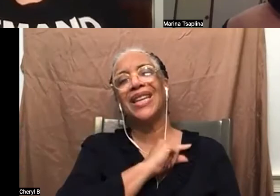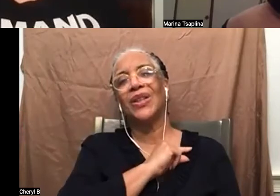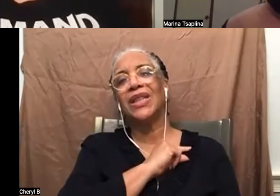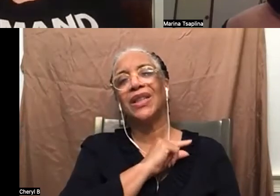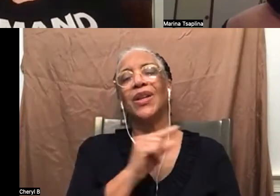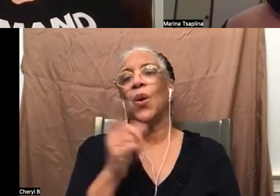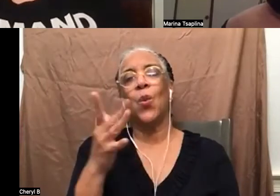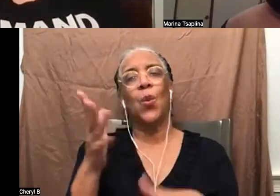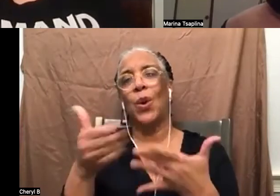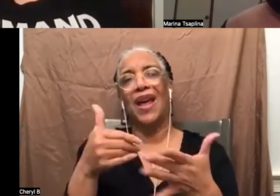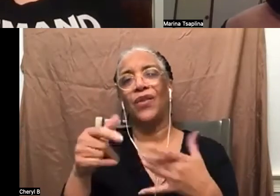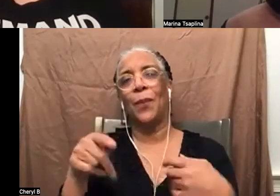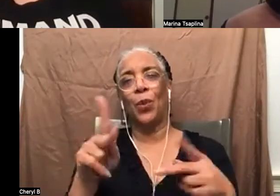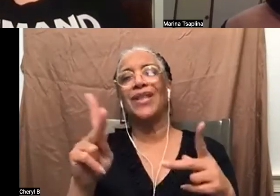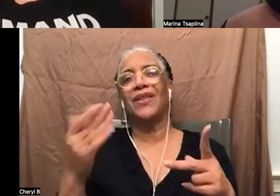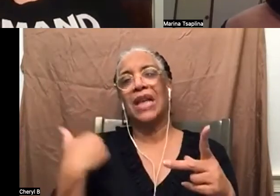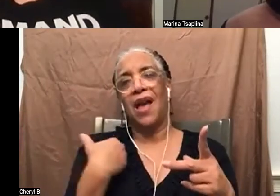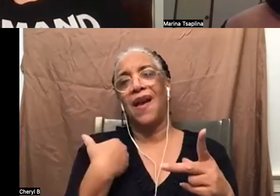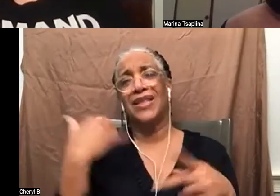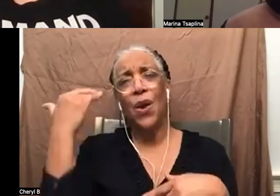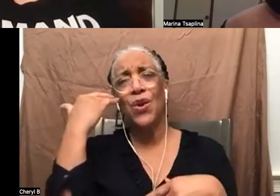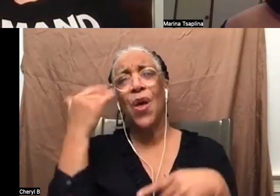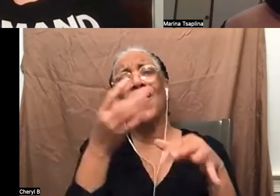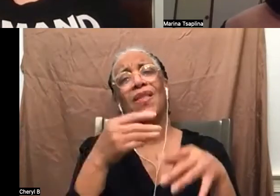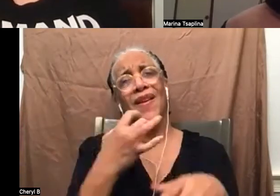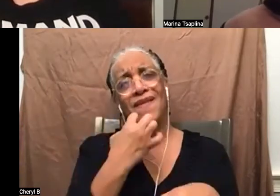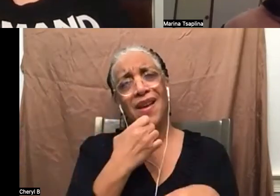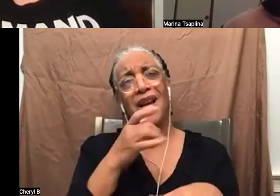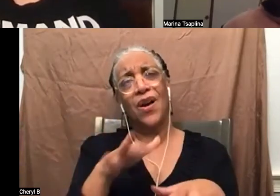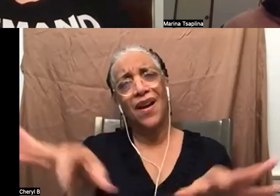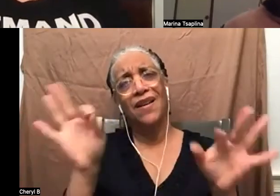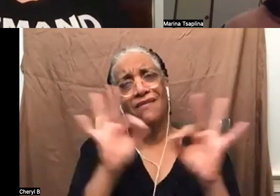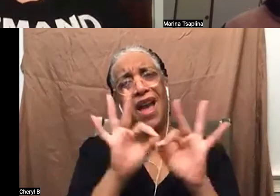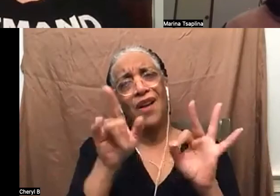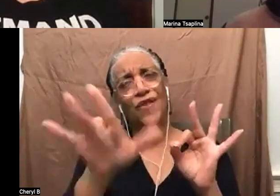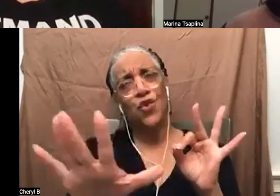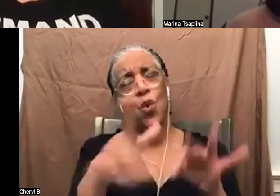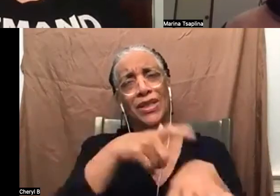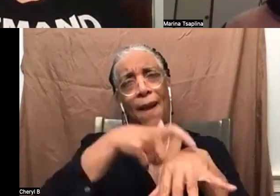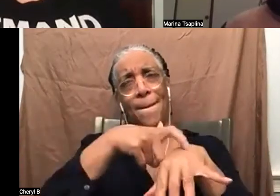So, know the value of your time and respect that time.